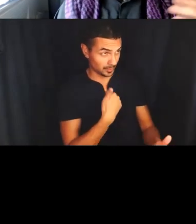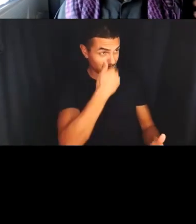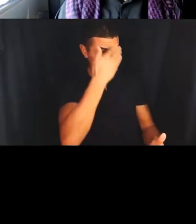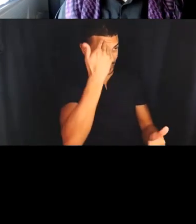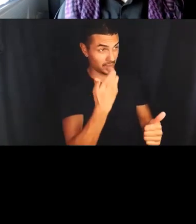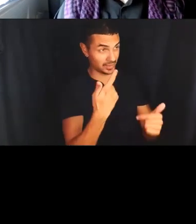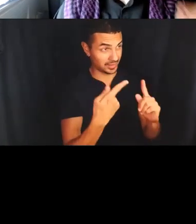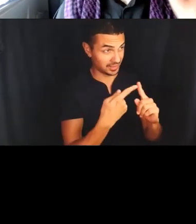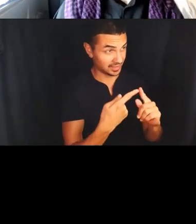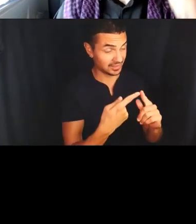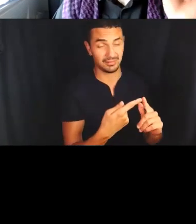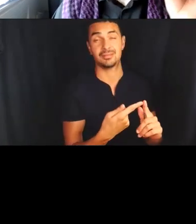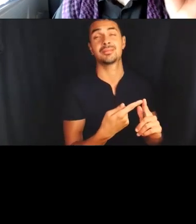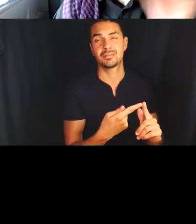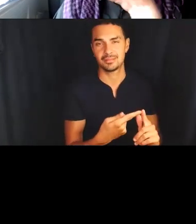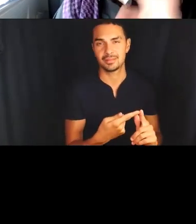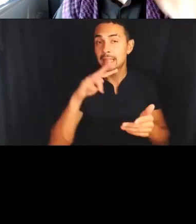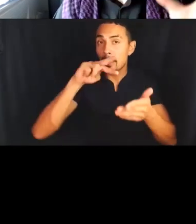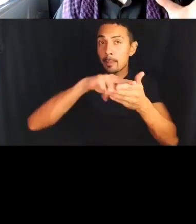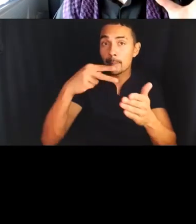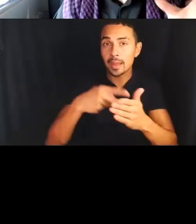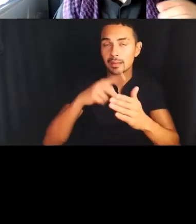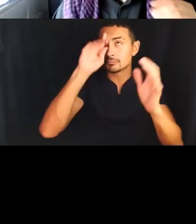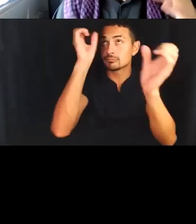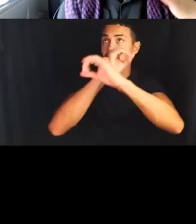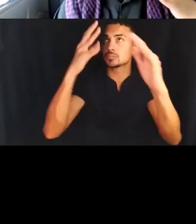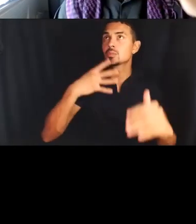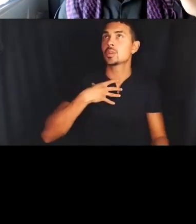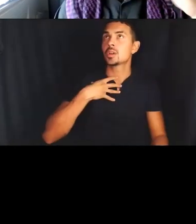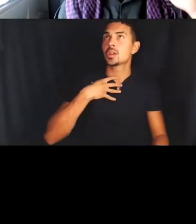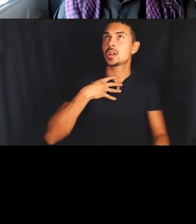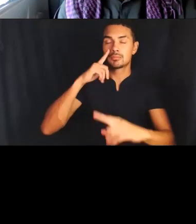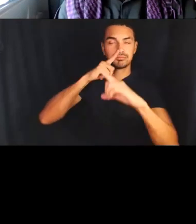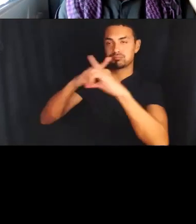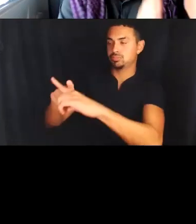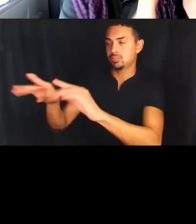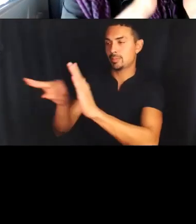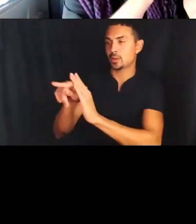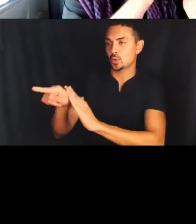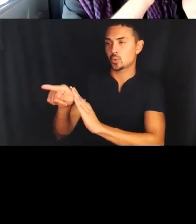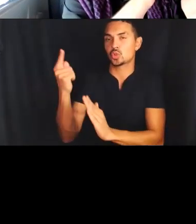do we only want them to talk about their trans-ness? Emil talked about that, where people couldn't talk about their trans-ness,